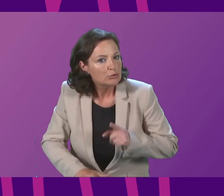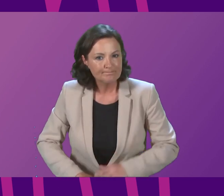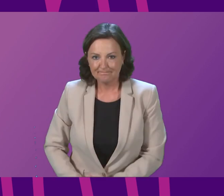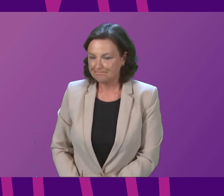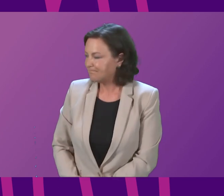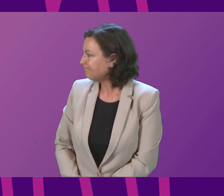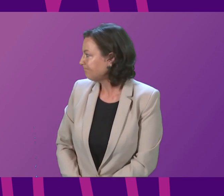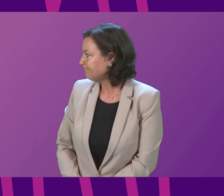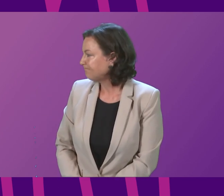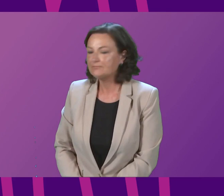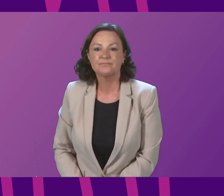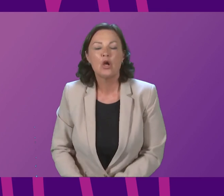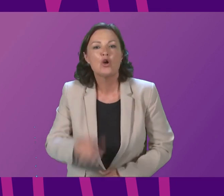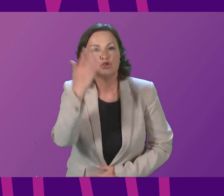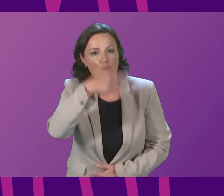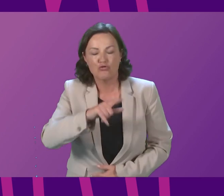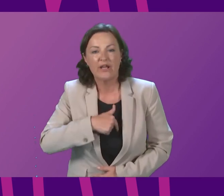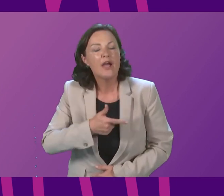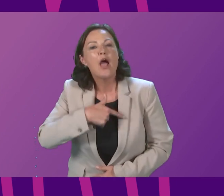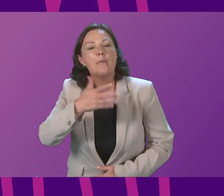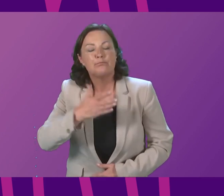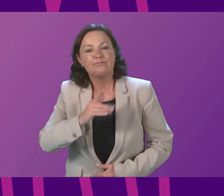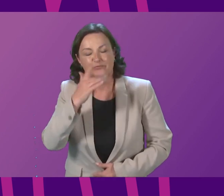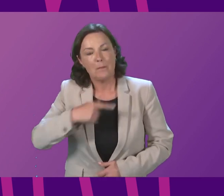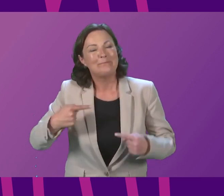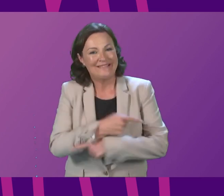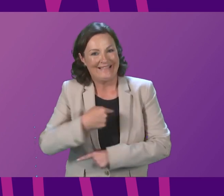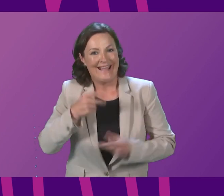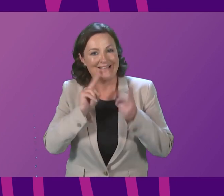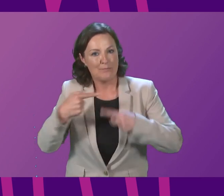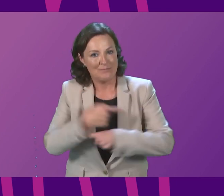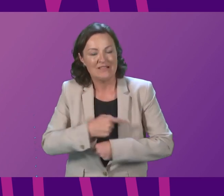Scottish breastfeeding week 2022 is being promoted with a programme of daily events